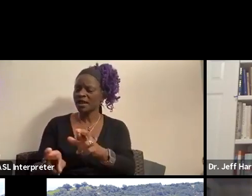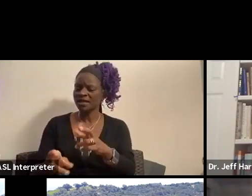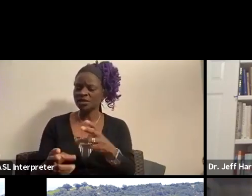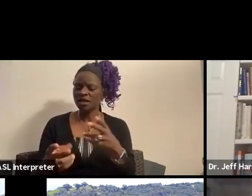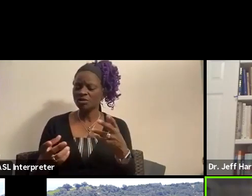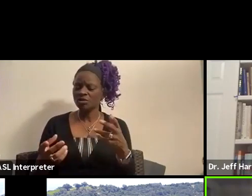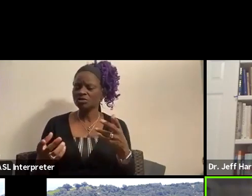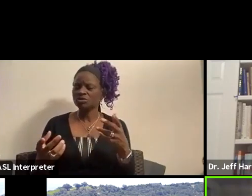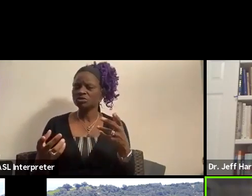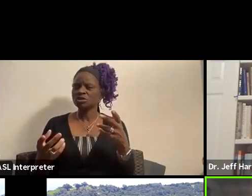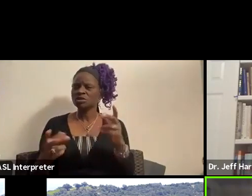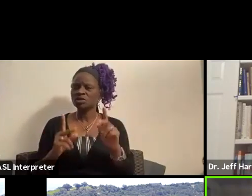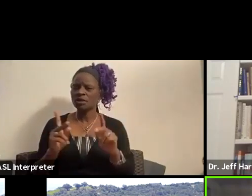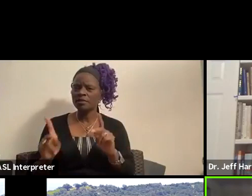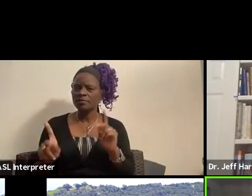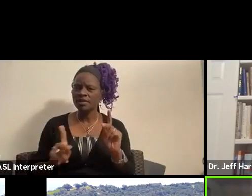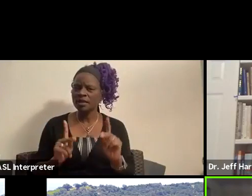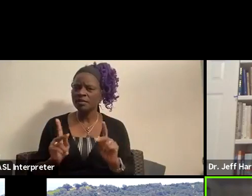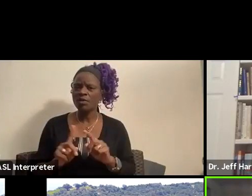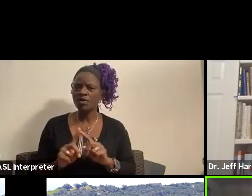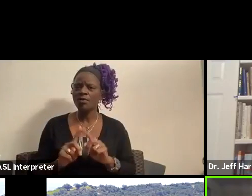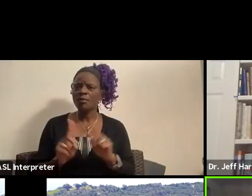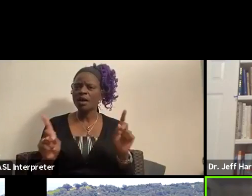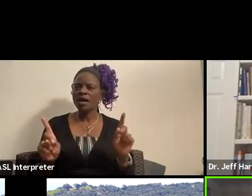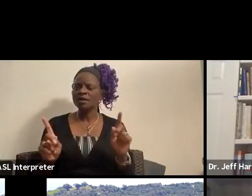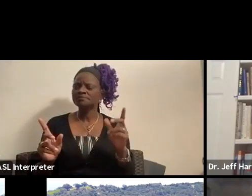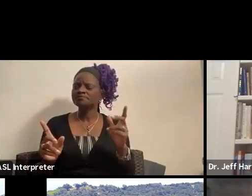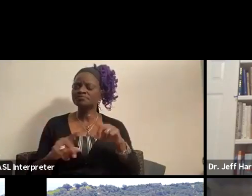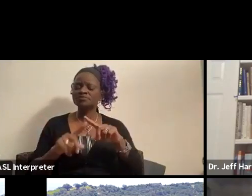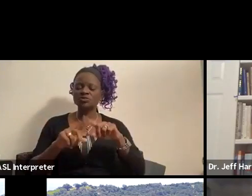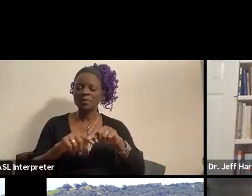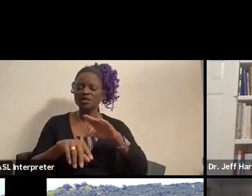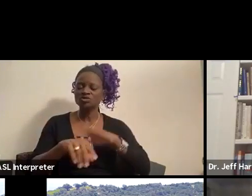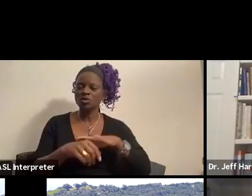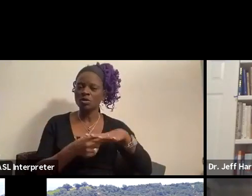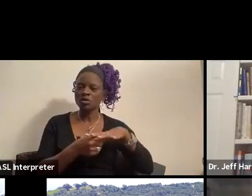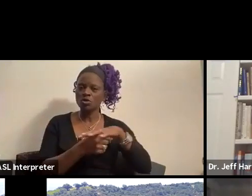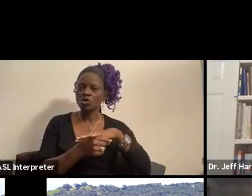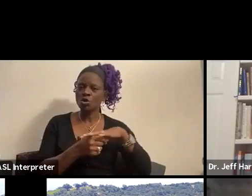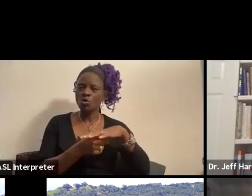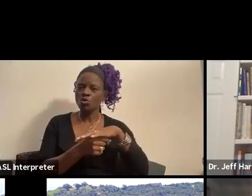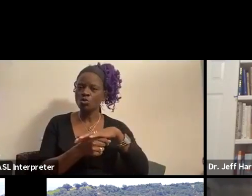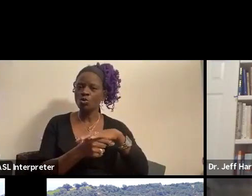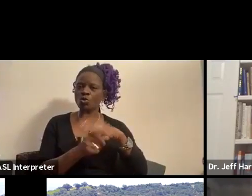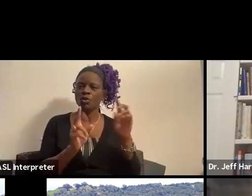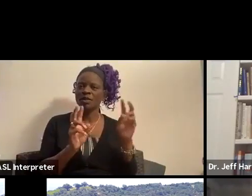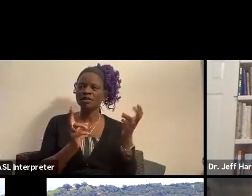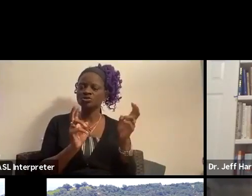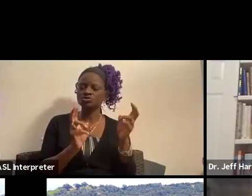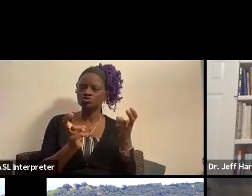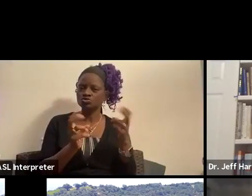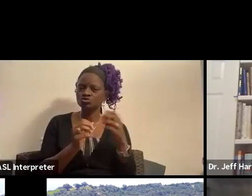But once again, it deals with local control issues. And we are both Dr.